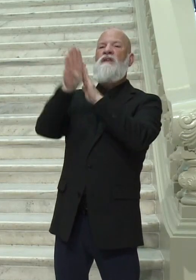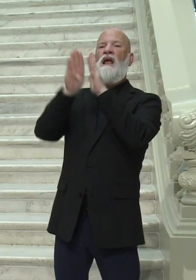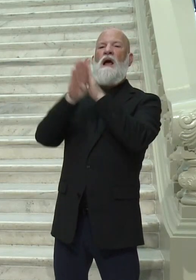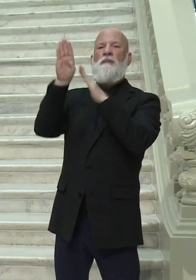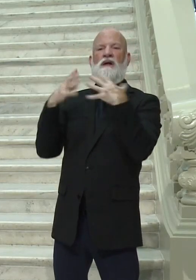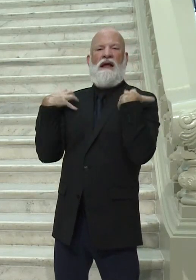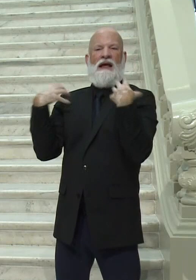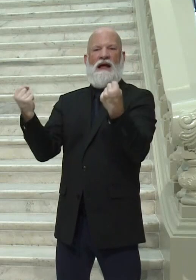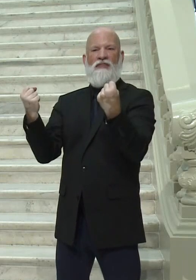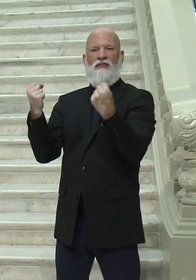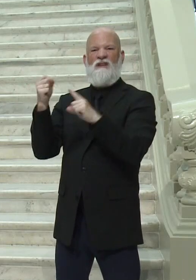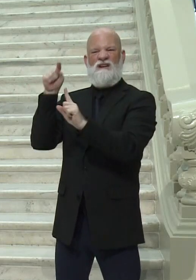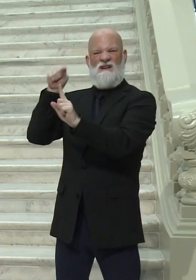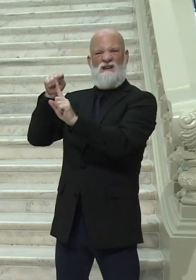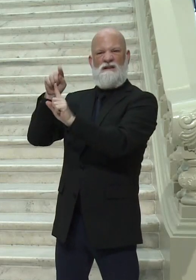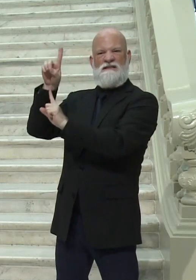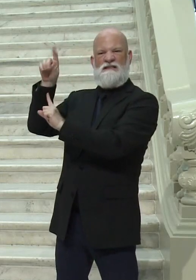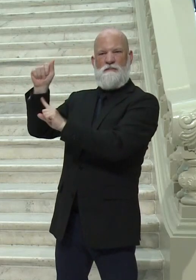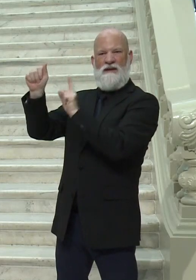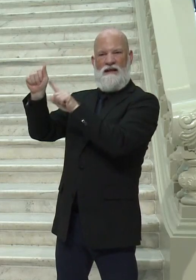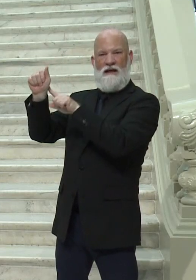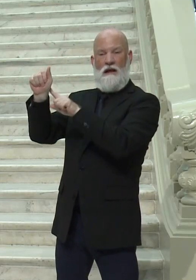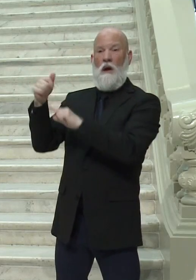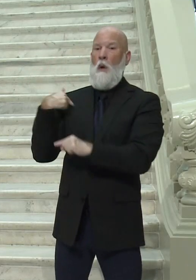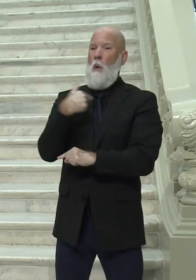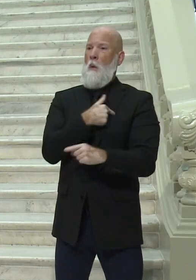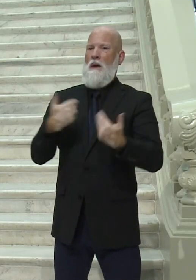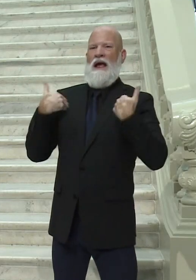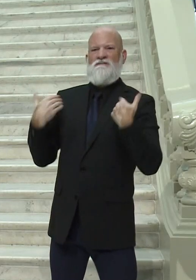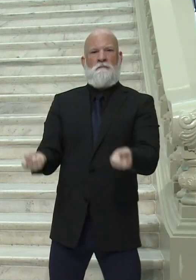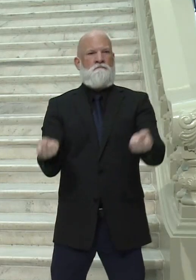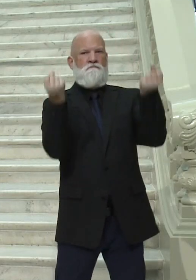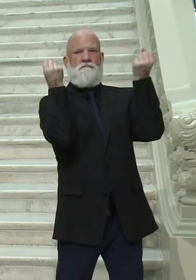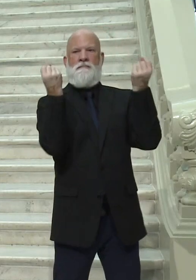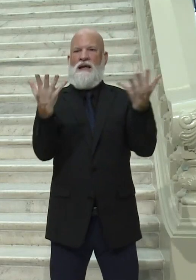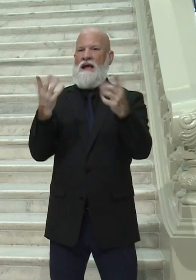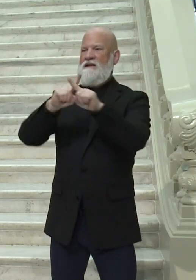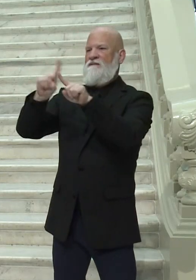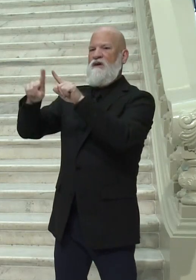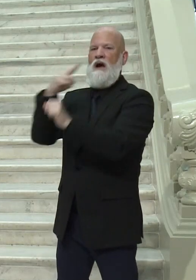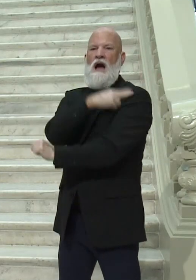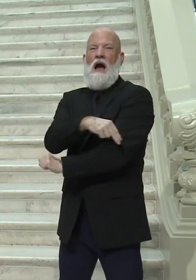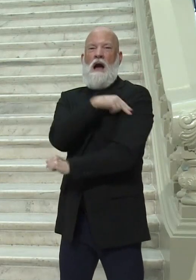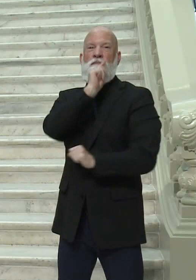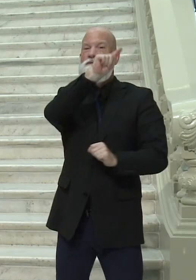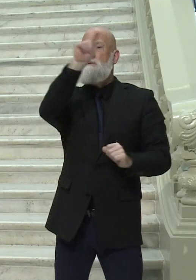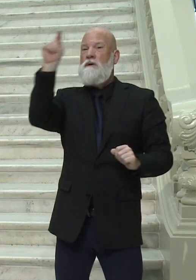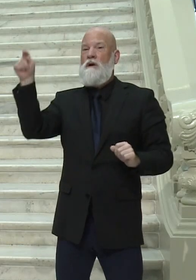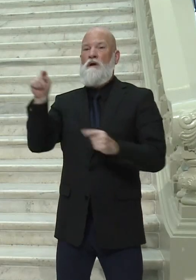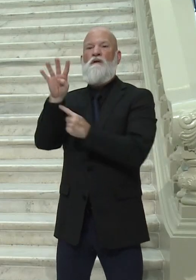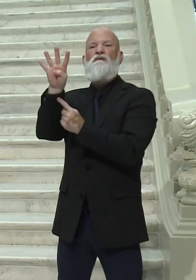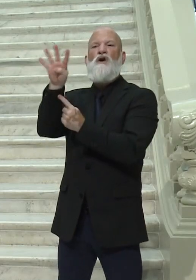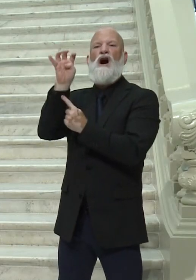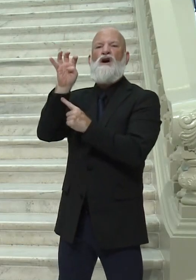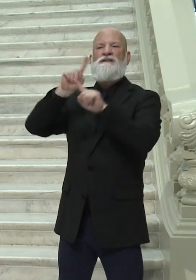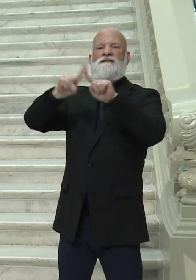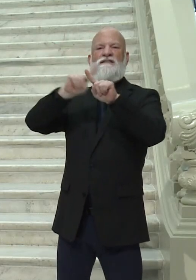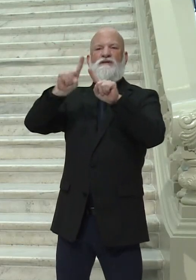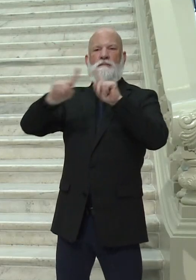HOSPITALS, AND FOR OUR STATE HOSPITALS, HOSPITALS, AND FOR OUR STATE HOSPITALS, THROUGH HOSPITALS, AND FOR OUR STATE HOSPITALS, THROUGH THE HOSPITALS, THROUGH THE HOSPITALS, THROUGH THE DEPARTMENT HOSPITALS, THROUGH THE DEPARTMENT OF HOSPITALS, THROUGH THE DEPARTMENT OF BEHAVIORAL HOSPITALS, THROUGH THE DEPARTMENT OF BEHAVIORAL HEALTH DEPARTMENT OF BEHAVIORAL HEALTH DEPARTMENT OF BEHAVIORAL HEALTH AND DEPARTMENT OF BEHAVIORAL HEALTH AND DEVELOPMENT DEPARTMENT OF BEHAVIORAL HEALTH AND DEVELOPMENT OF DEPARTMENT OF BEHAVIORAL HEALTH AND DEVELOPMENT OF DISABILITIES. AND DEVELOPMENT OF DISABILITIES. AND DEVELOPMENT OF DISABILITIES. TO AND DEVELOPMENT OF DISABILITIES. TO DATE, AND DEVELOPMENT OF DISABILITIES. TO DATE, WE AND DEVELOPMENT OF DISABILITIES. TO DATE, WE HAVE AND DEVELOPMENT OF DISABILITIES. TO DATE, WE HAVE 15 AND DEVELOPMENT OF DISABILITIES. TO DATE, WE HAVE 15 HOSPITALS TO DATE, WE HAVE 15 HOSPITALS TO DATE, WE HAVE 15 HOSPITALS STATEWIDE, TO DATE, WE HAVE 15 HOSPITALS STATEWIDE, WITH TO DATE, WE HAVE 15 HOSPITALS STATEWIDE, WITH A TO DATE, WE HAVE 15 HOSPITALS STATEWIDE, WITH A TOTAL TO DATE, WE HAVE 15 HOSPITALS STATEWIDE, WITH A TOTAL OF TO DATE, WE HAVE 15 HOSPITALS STATEWIDE, WITH A TOTAL OF 417 STATEWIDE, WITH A TOTAL OF 417